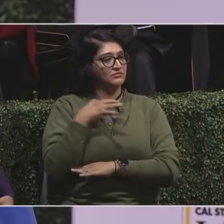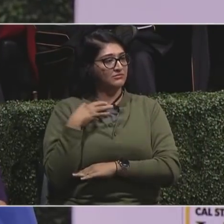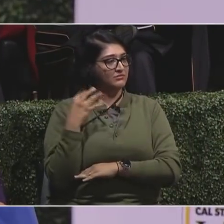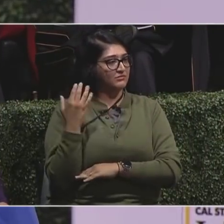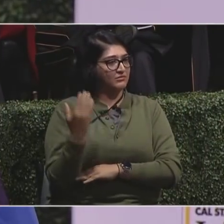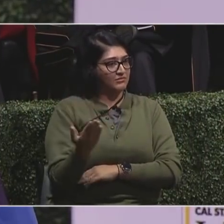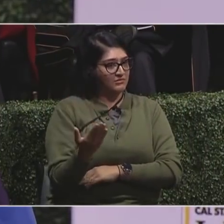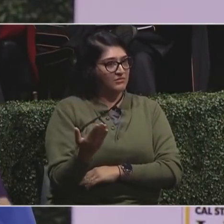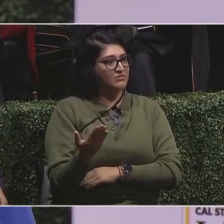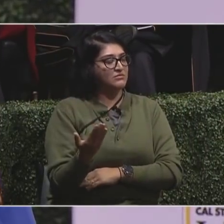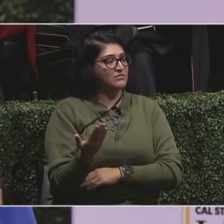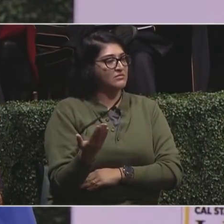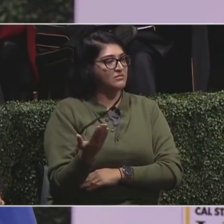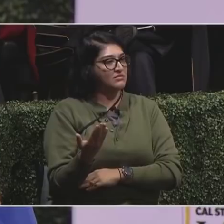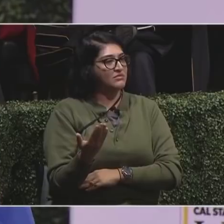ACKNOWLEDGE AND THANK THE CHAIR OF THE